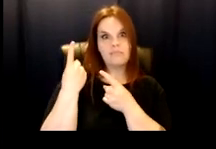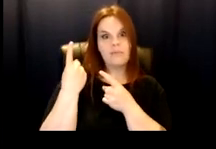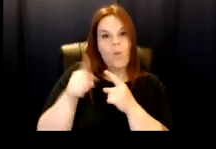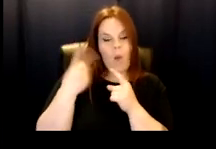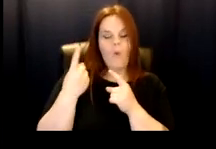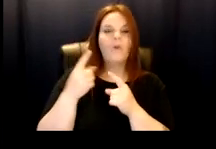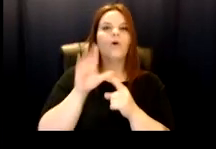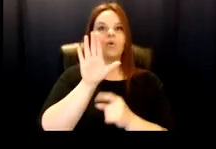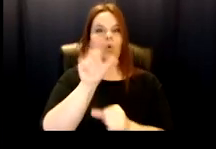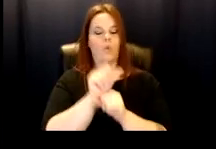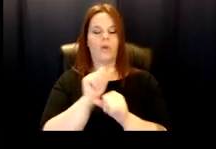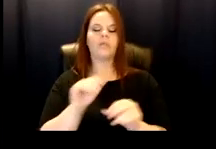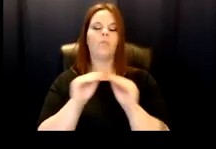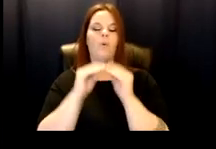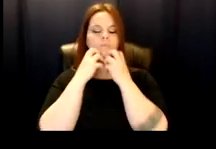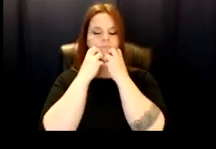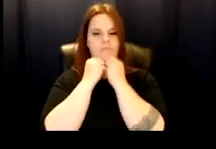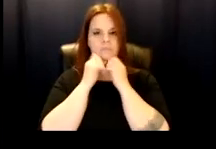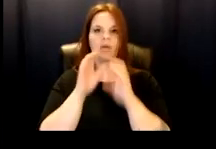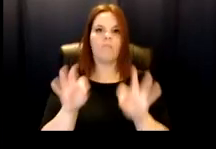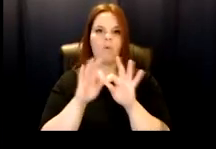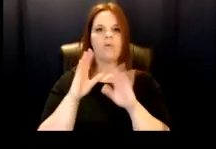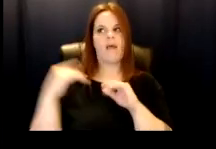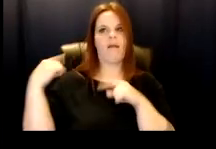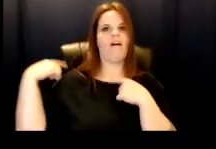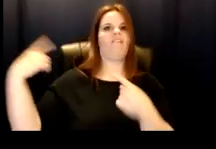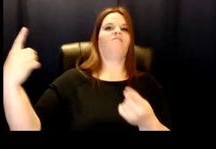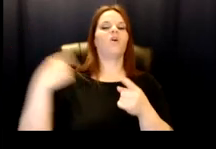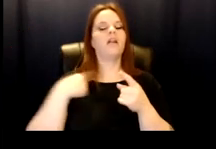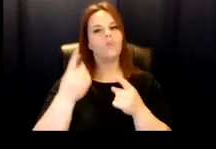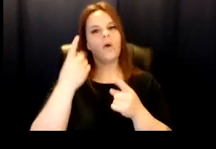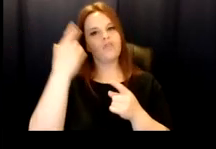important than ever and it's one of the reasons that I am so excited to speak with you today.